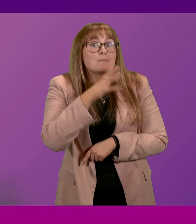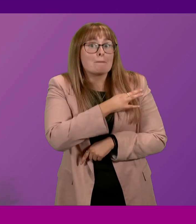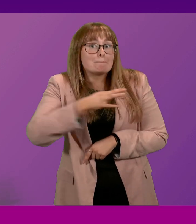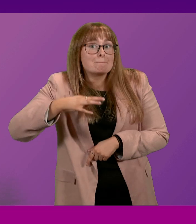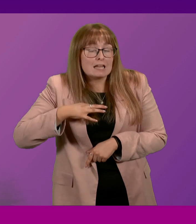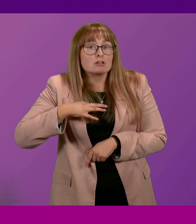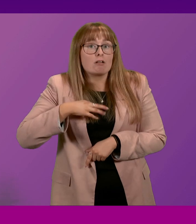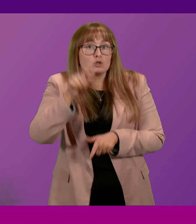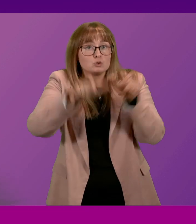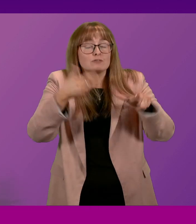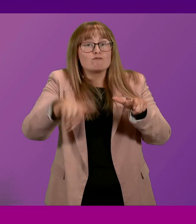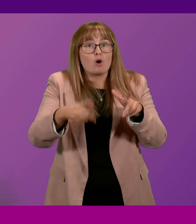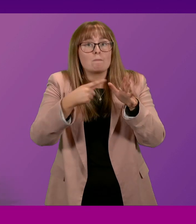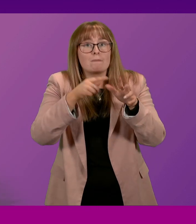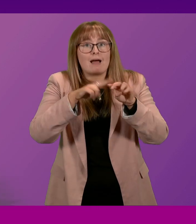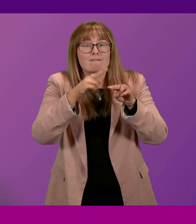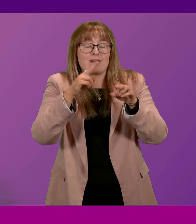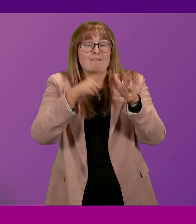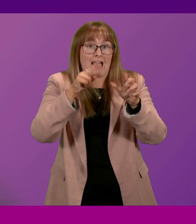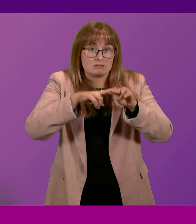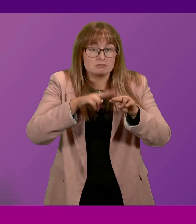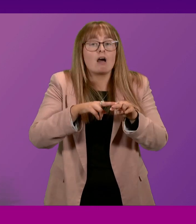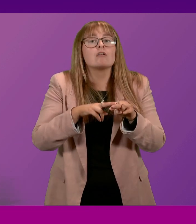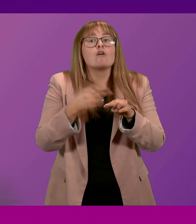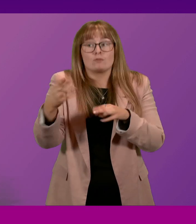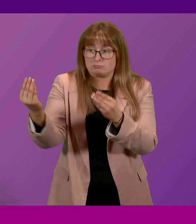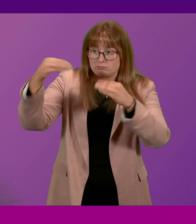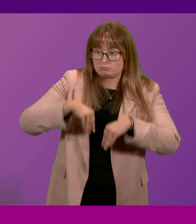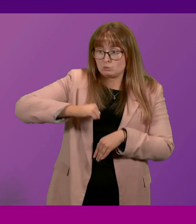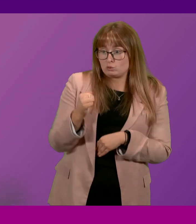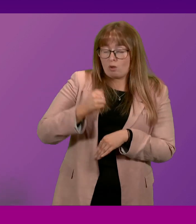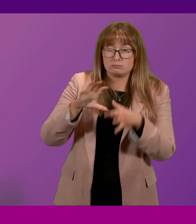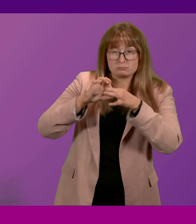Afghanistan to Scotland. That was enabled by wonderful co-operation between the United